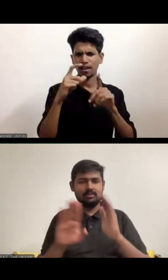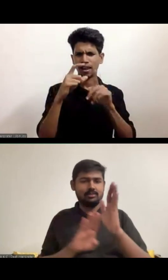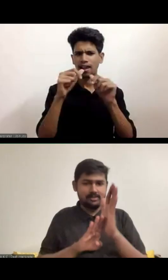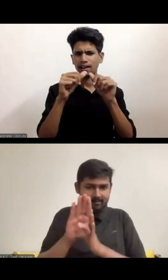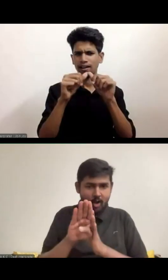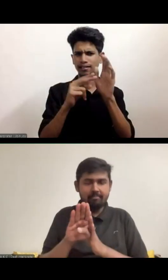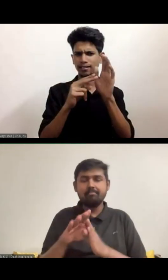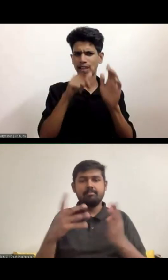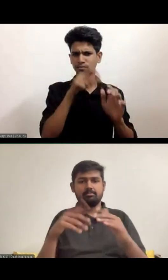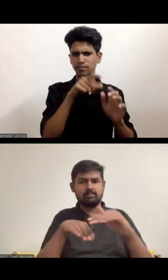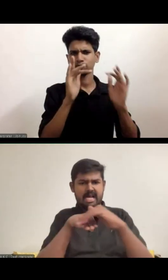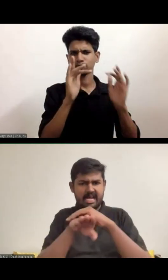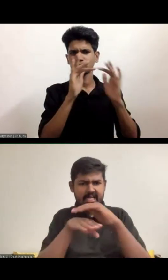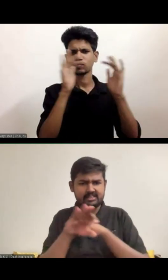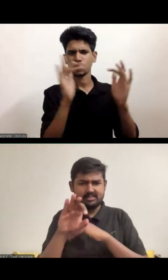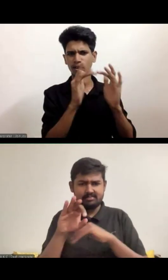And the next one starts on 20 July this year.